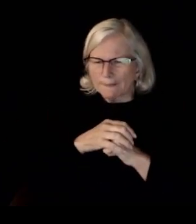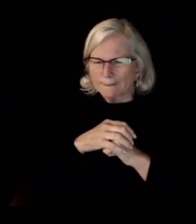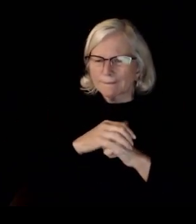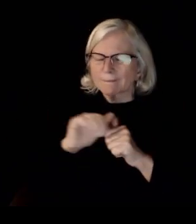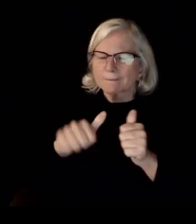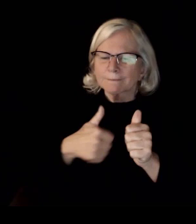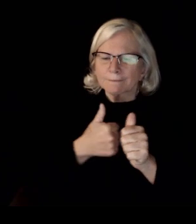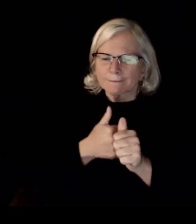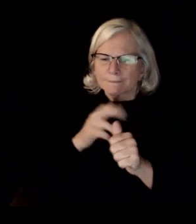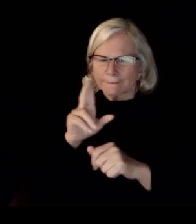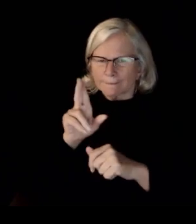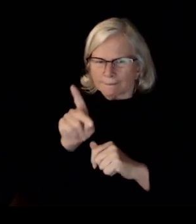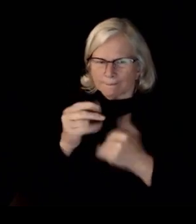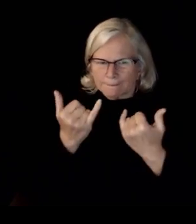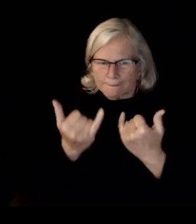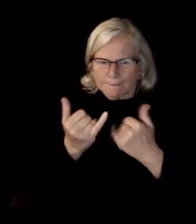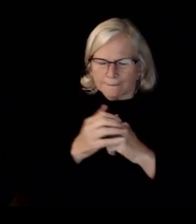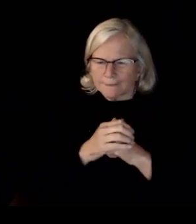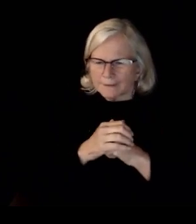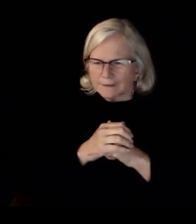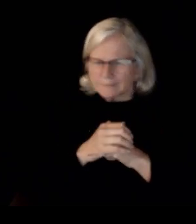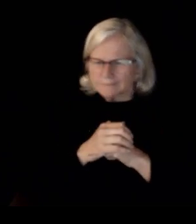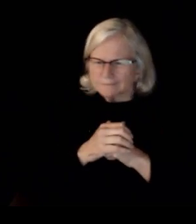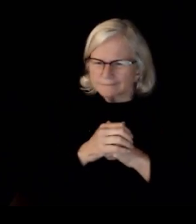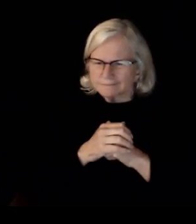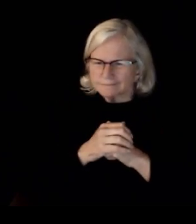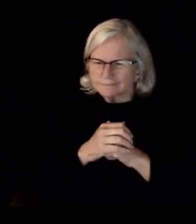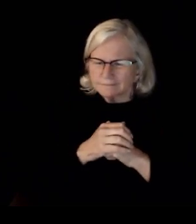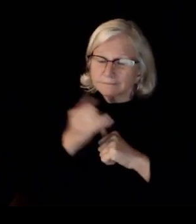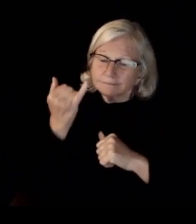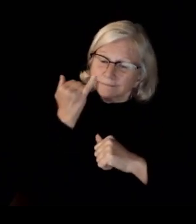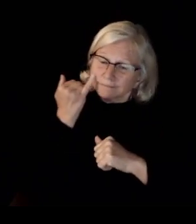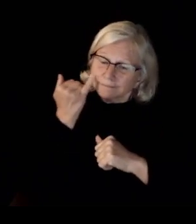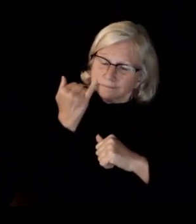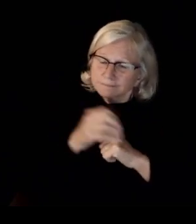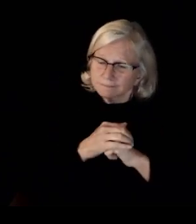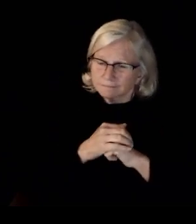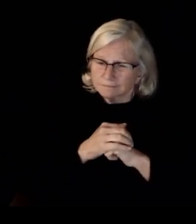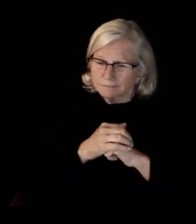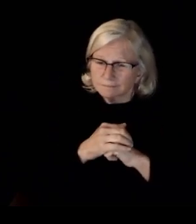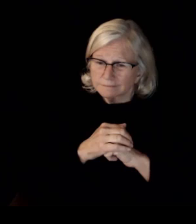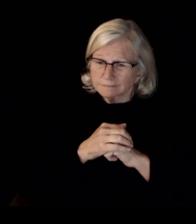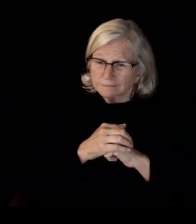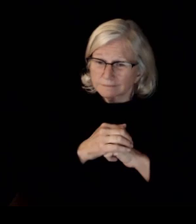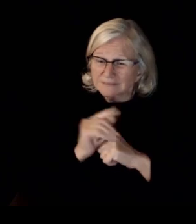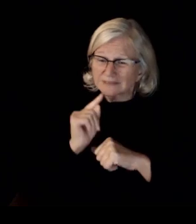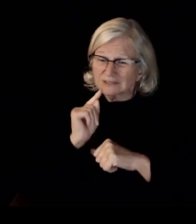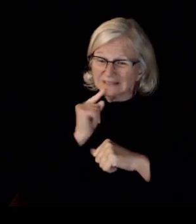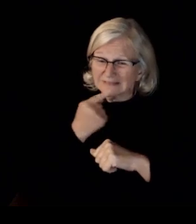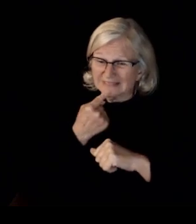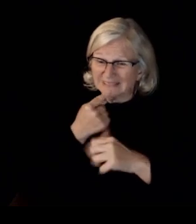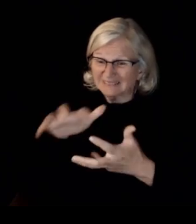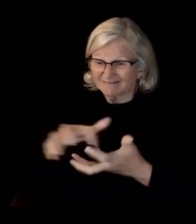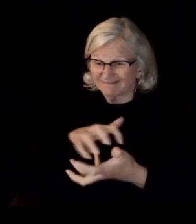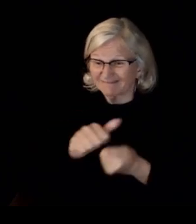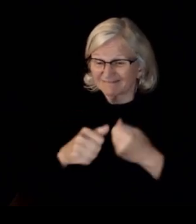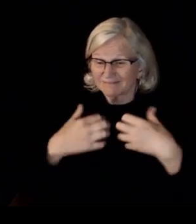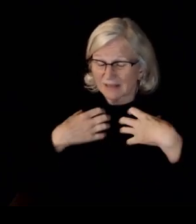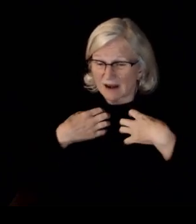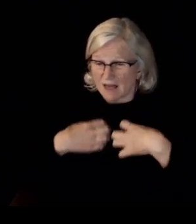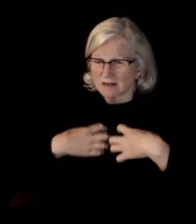of having the severe lung damage to folks who vape have a higher risk of contracting